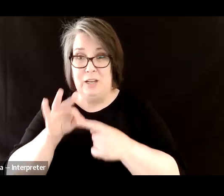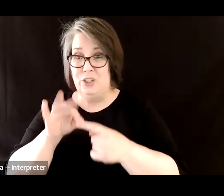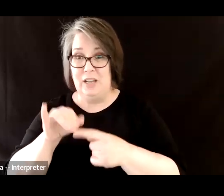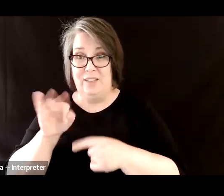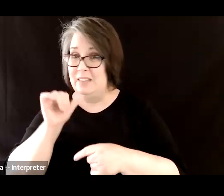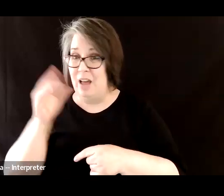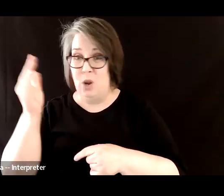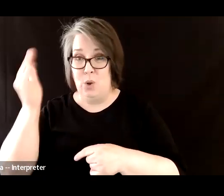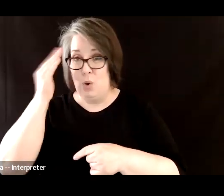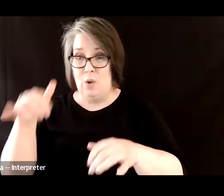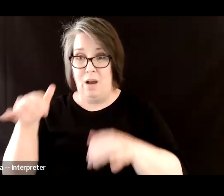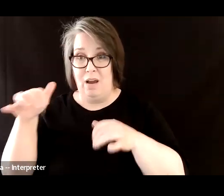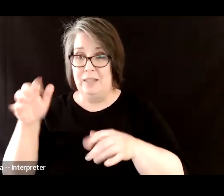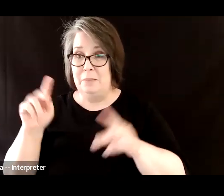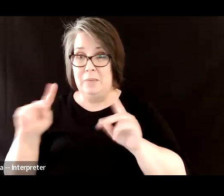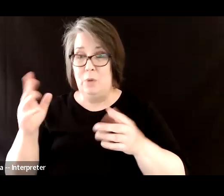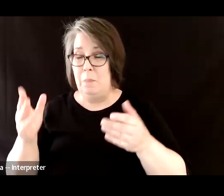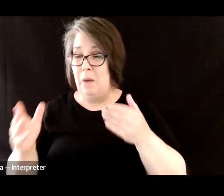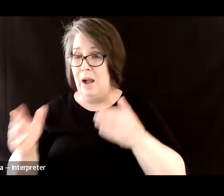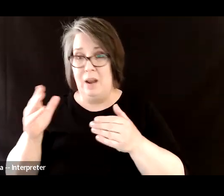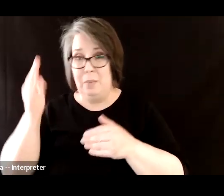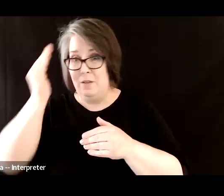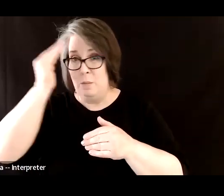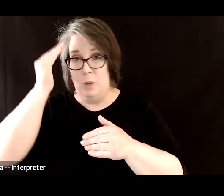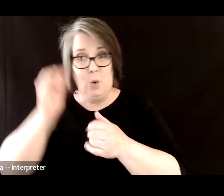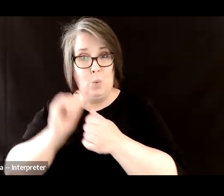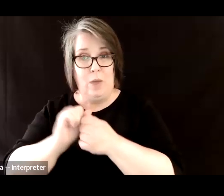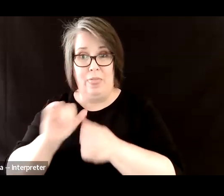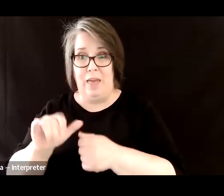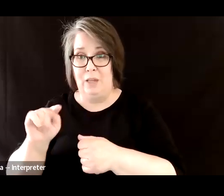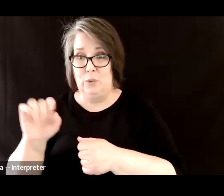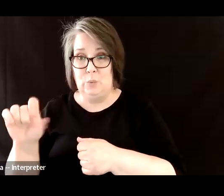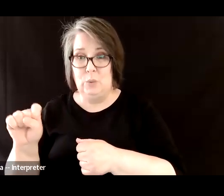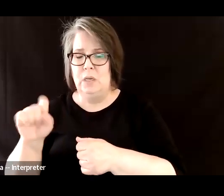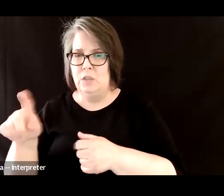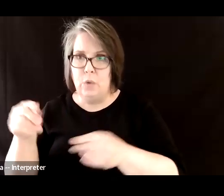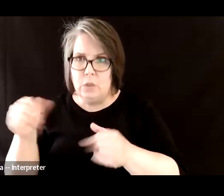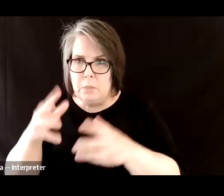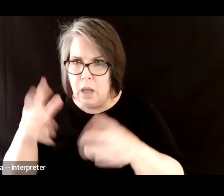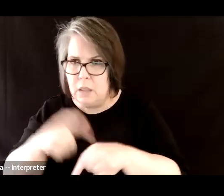People may not be familiar with the tool. And they will spend more time trying to figure that will out